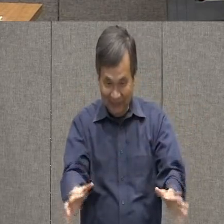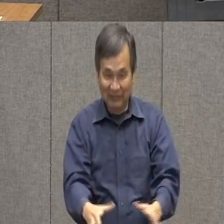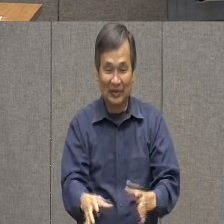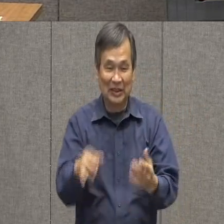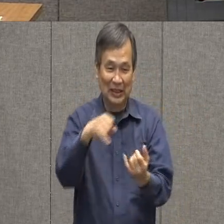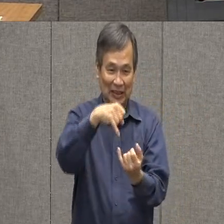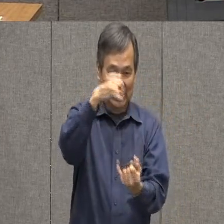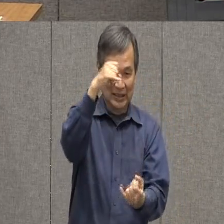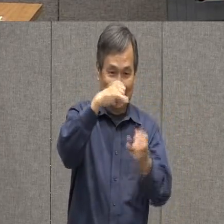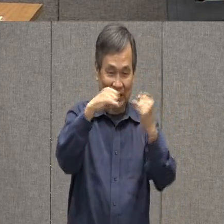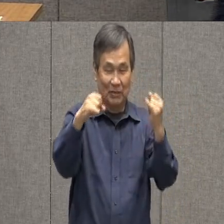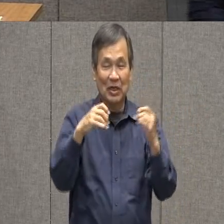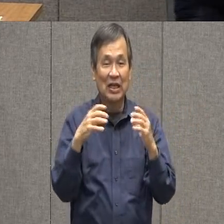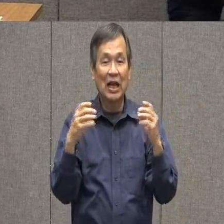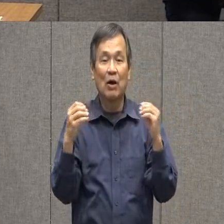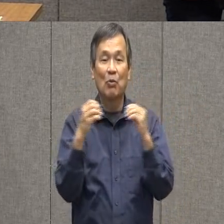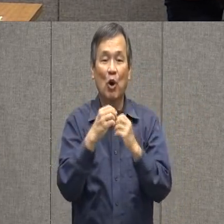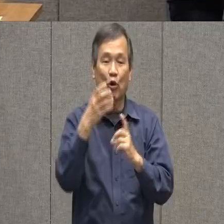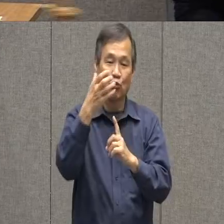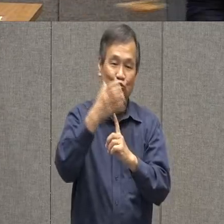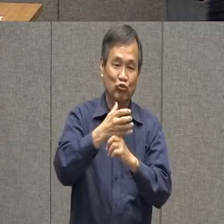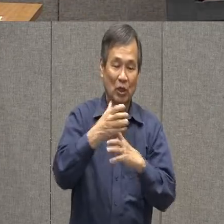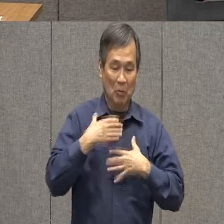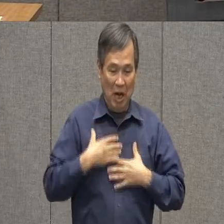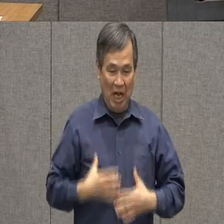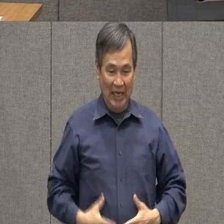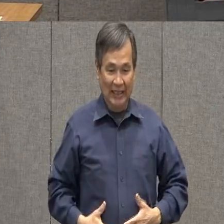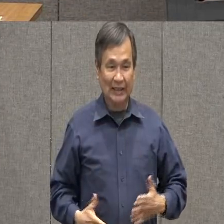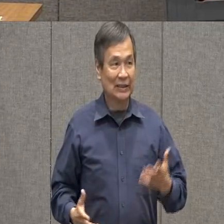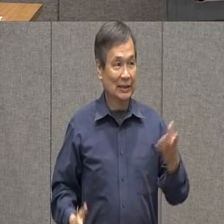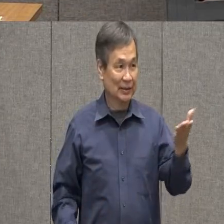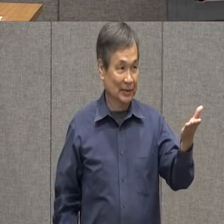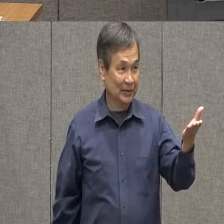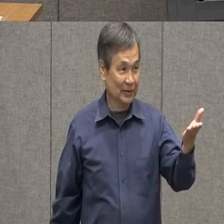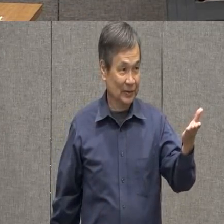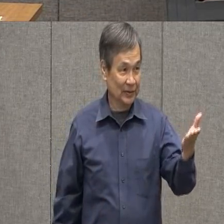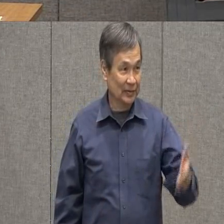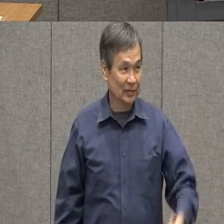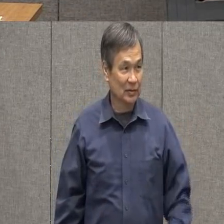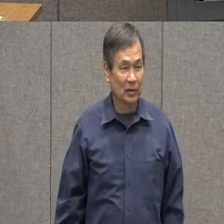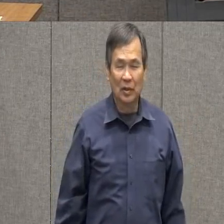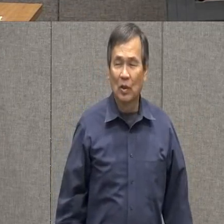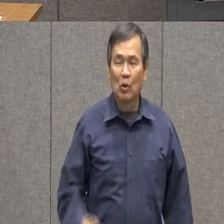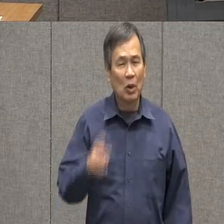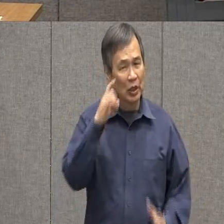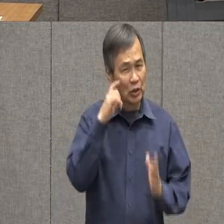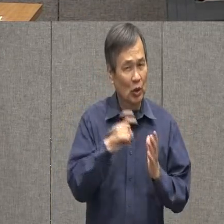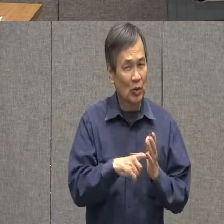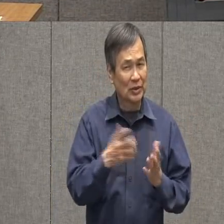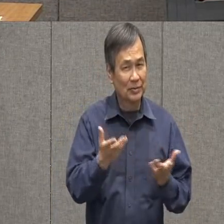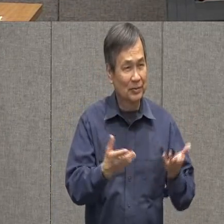So to make them more full bodied like these guys here, what do you notice, Ms. Ley? Okay.